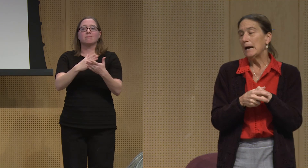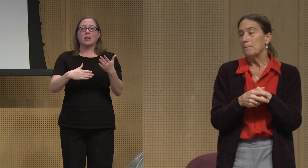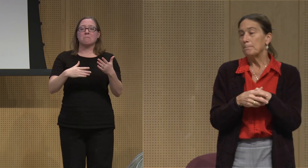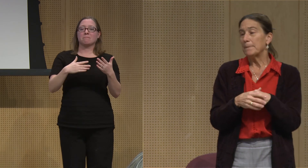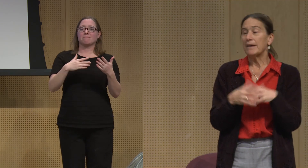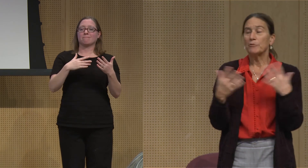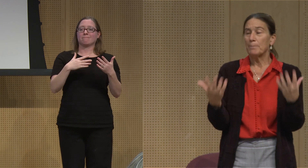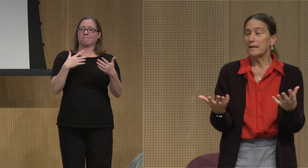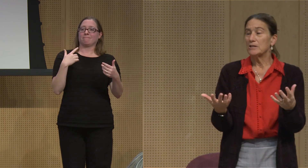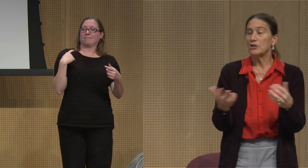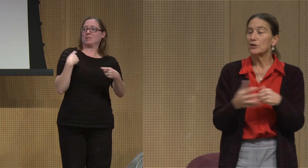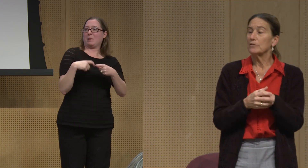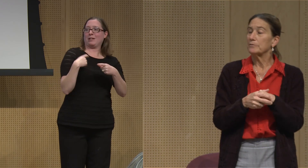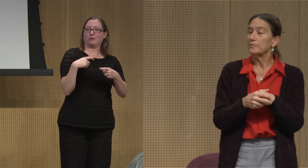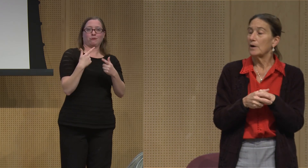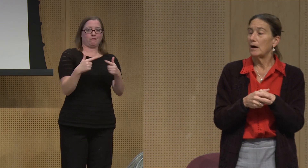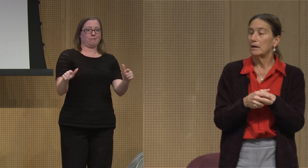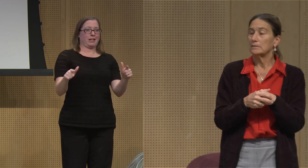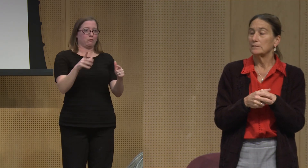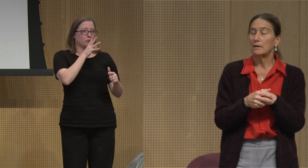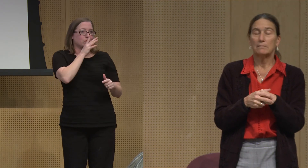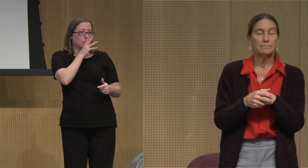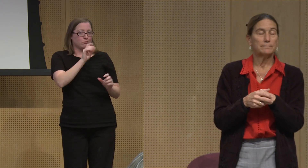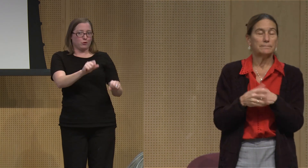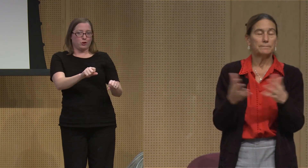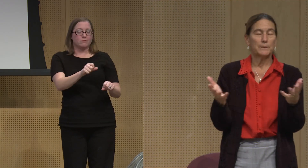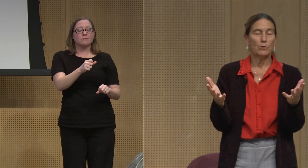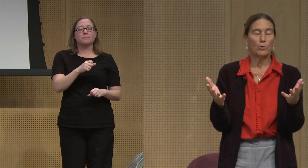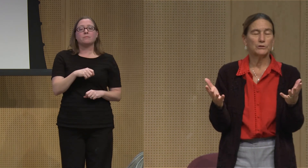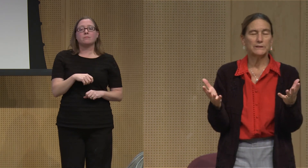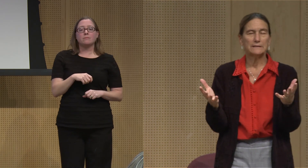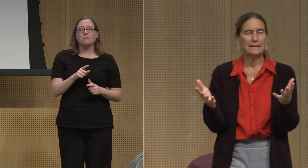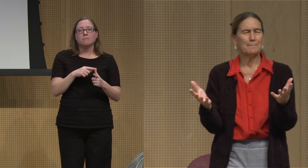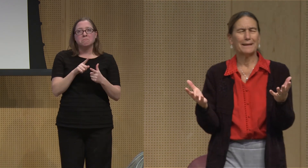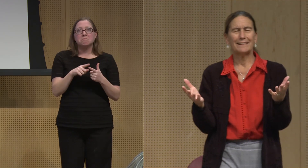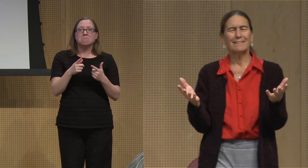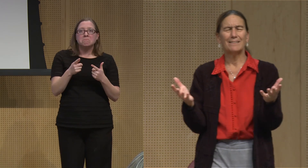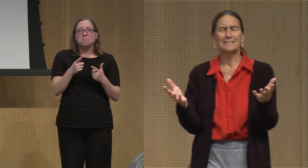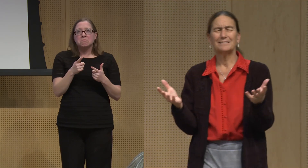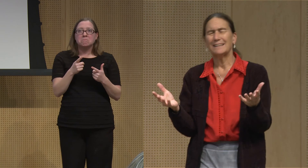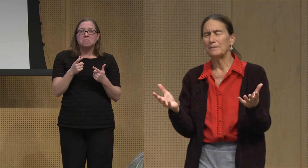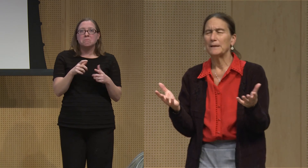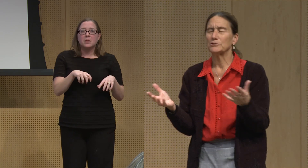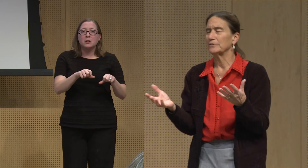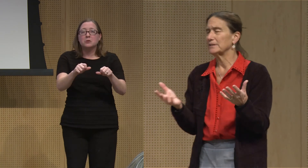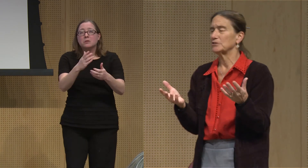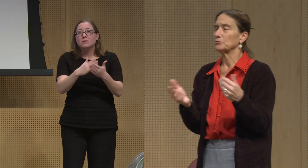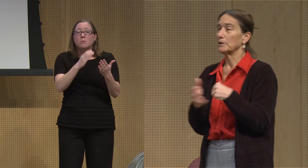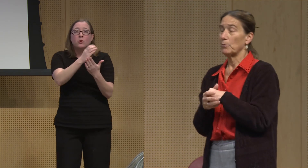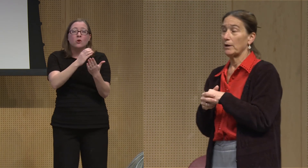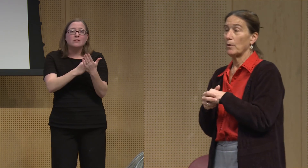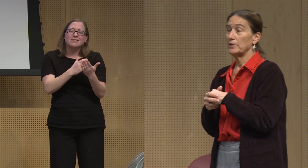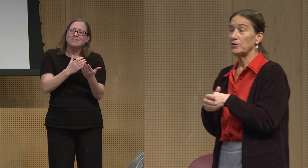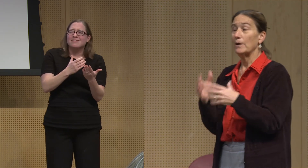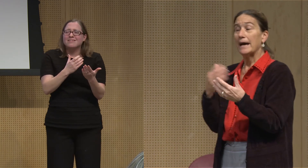BUT AFTER ABOUT A YEAR OF, UH, YOU KNOW, COURSES, I'M LIKE, "YOU KNOW, I'M NOT CERTAIN THAT THIS IS REALLY WHAT I WANT TO DO."